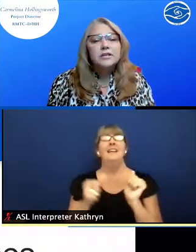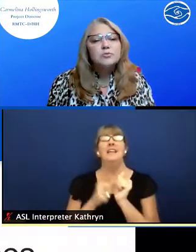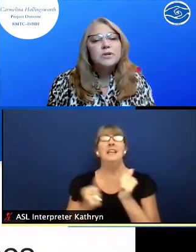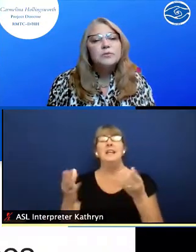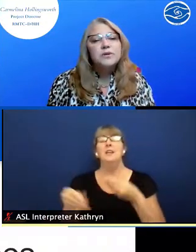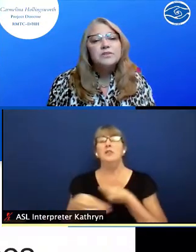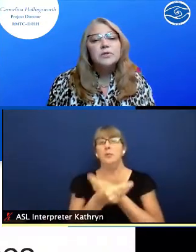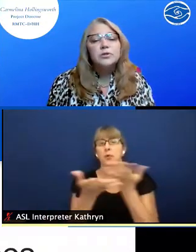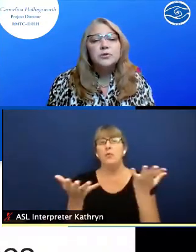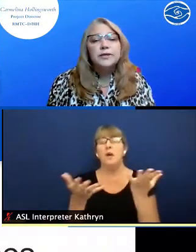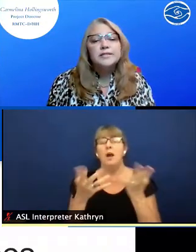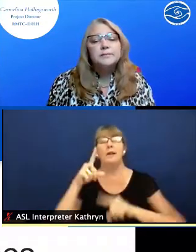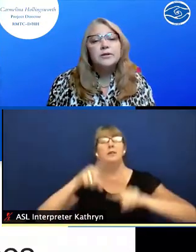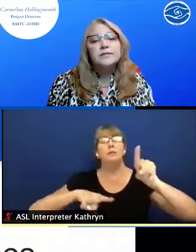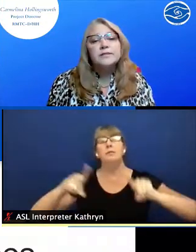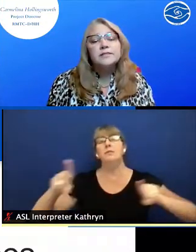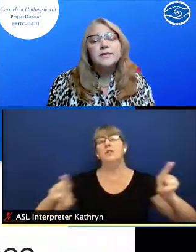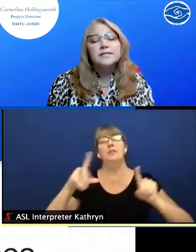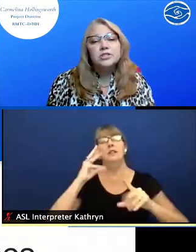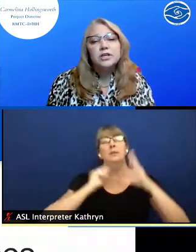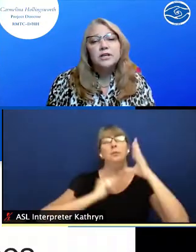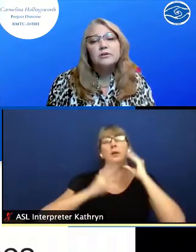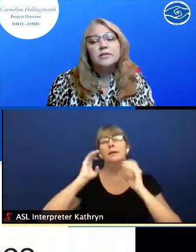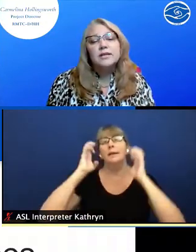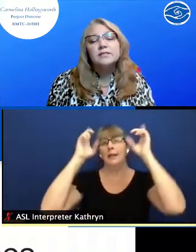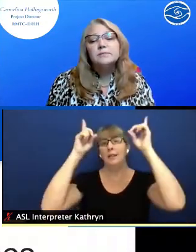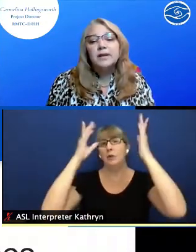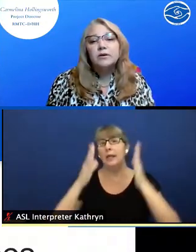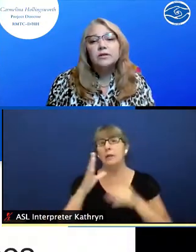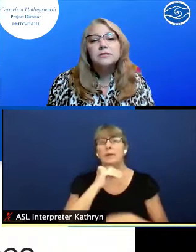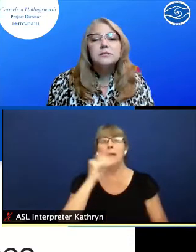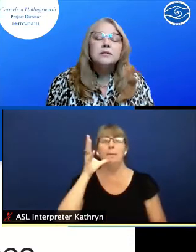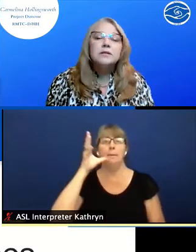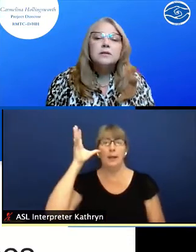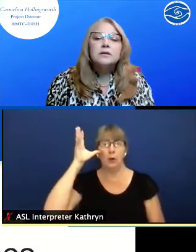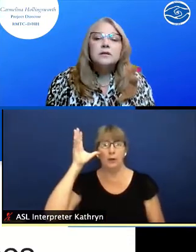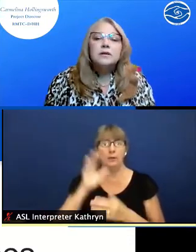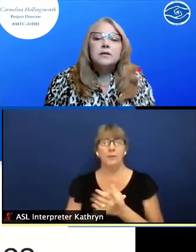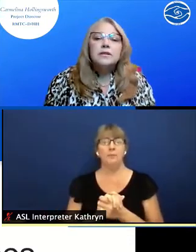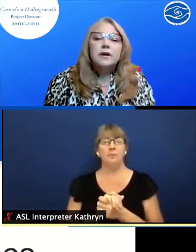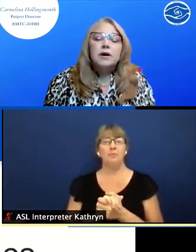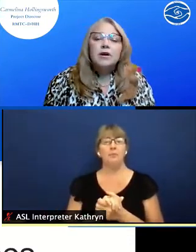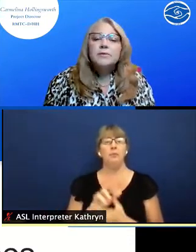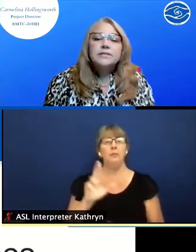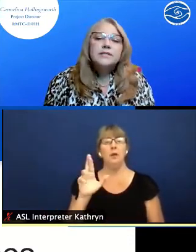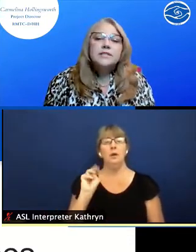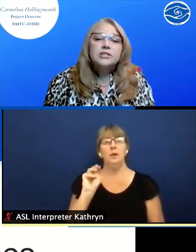bring with them unique experiences as educators and as parents. The RMTC-D/HH